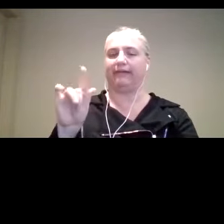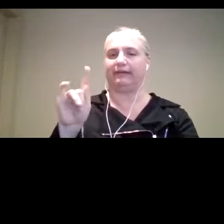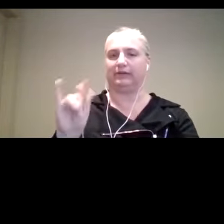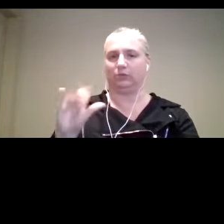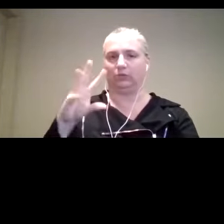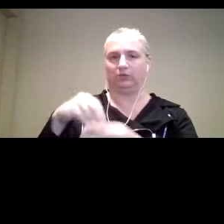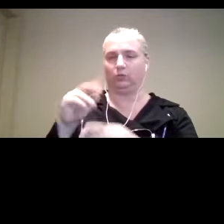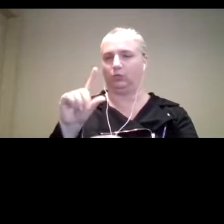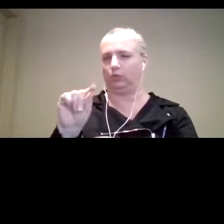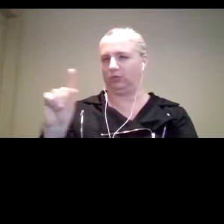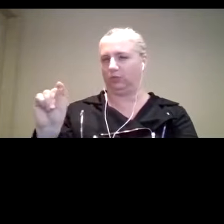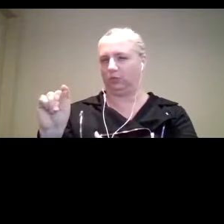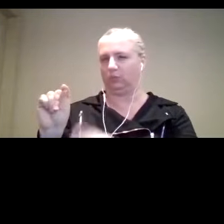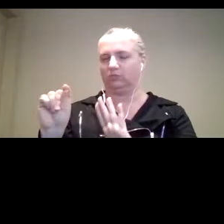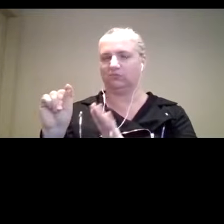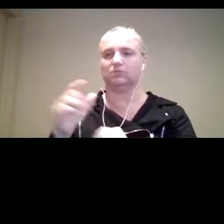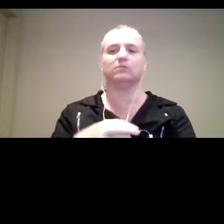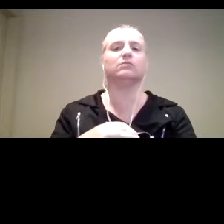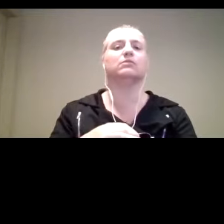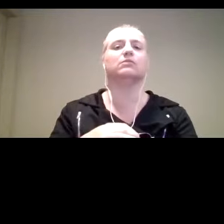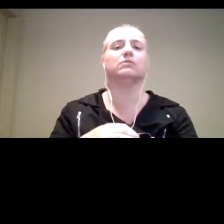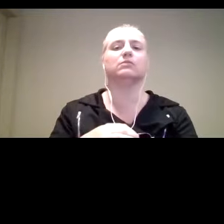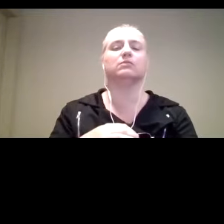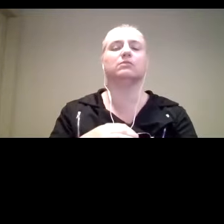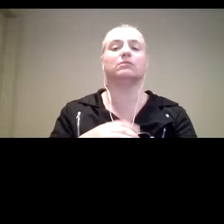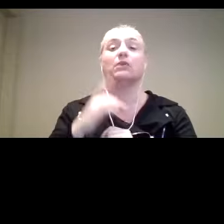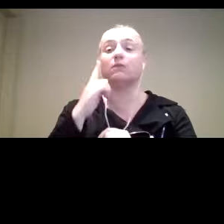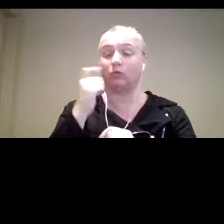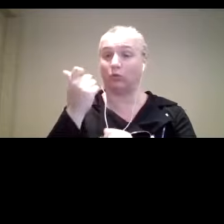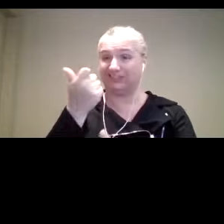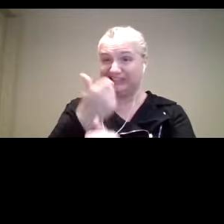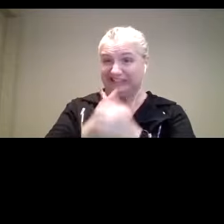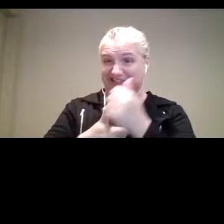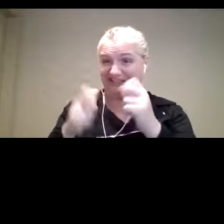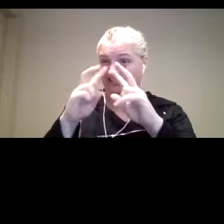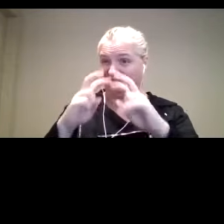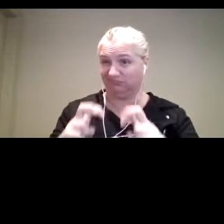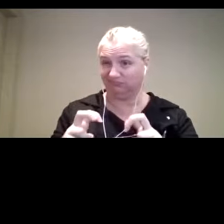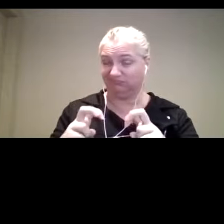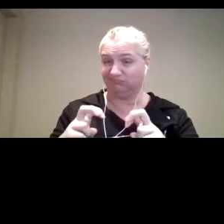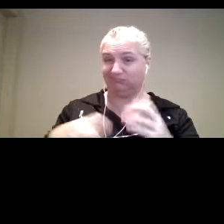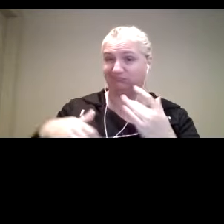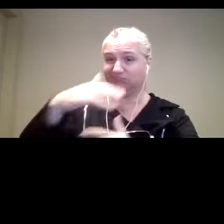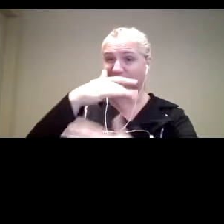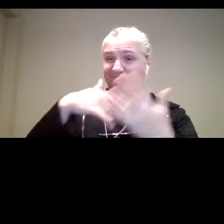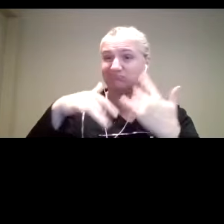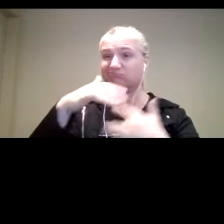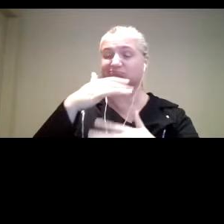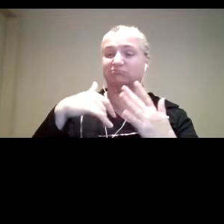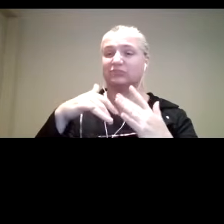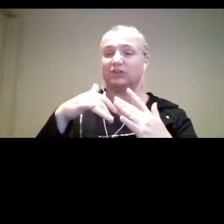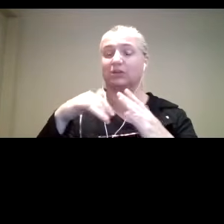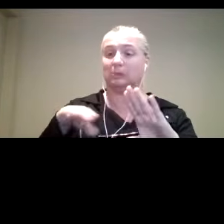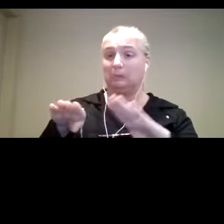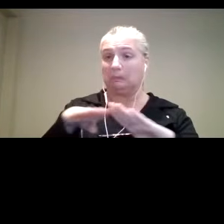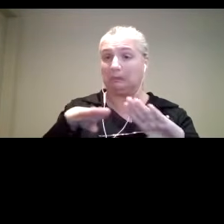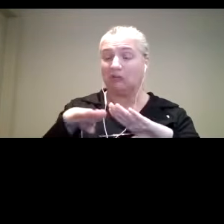And what we basically said is for every single assessment around behavior types of things, we wanna do an FBA.